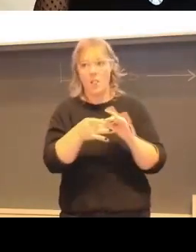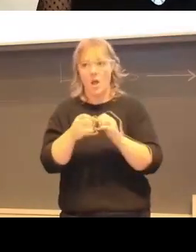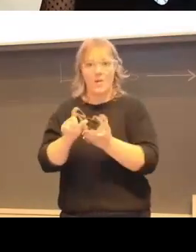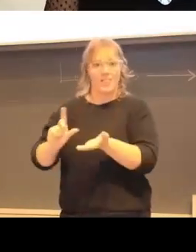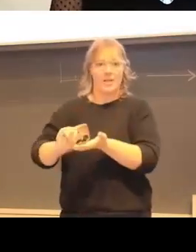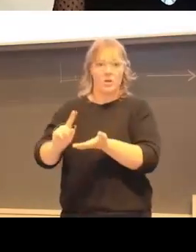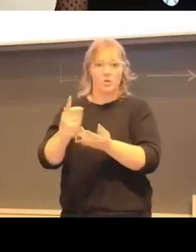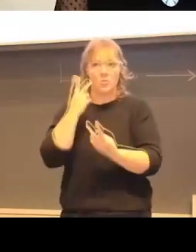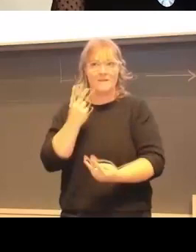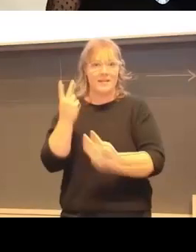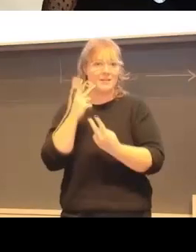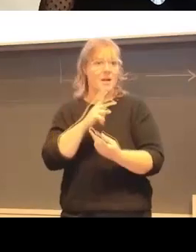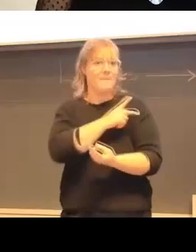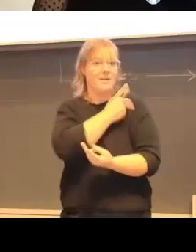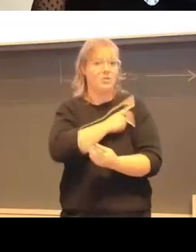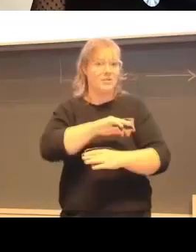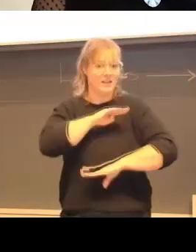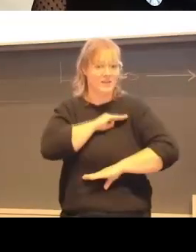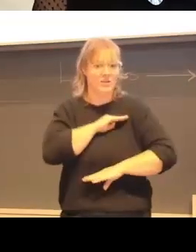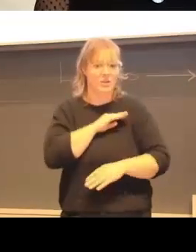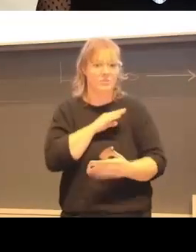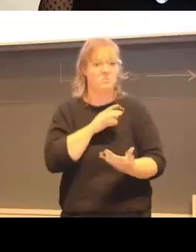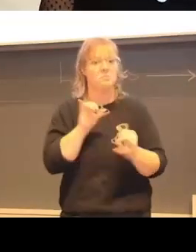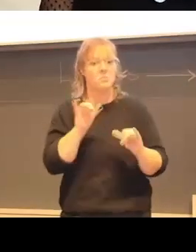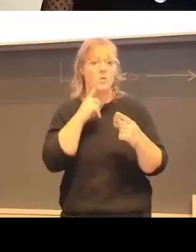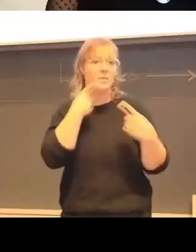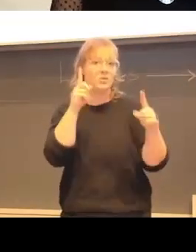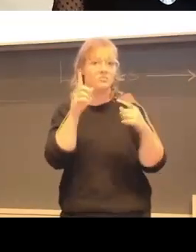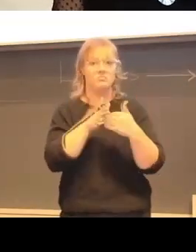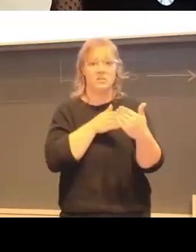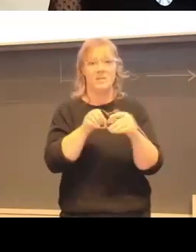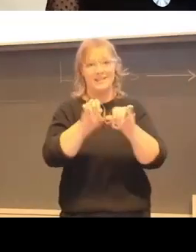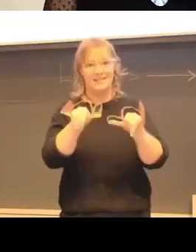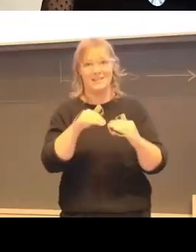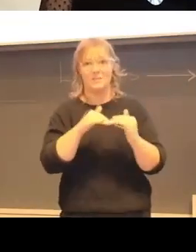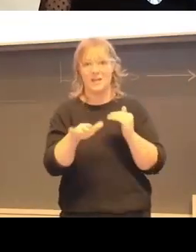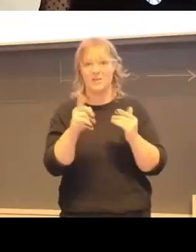patient satisfaction could be a achieved despite systems level's issues led us to wonder can we